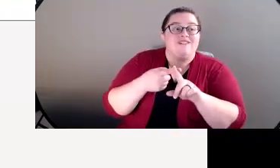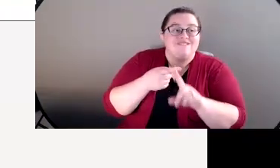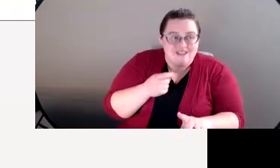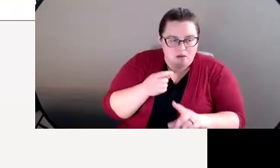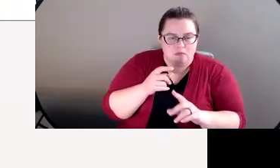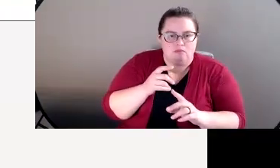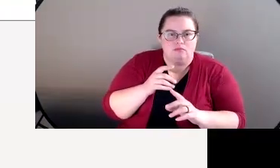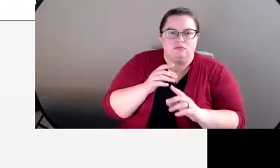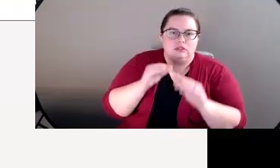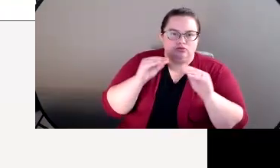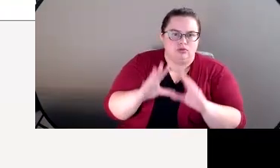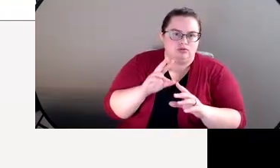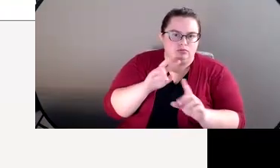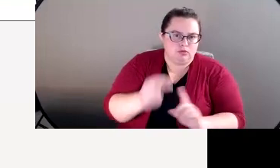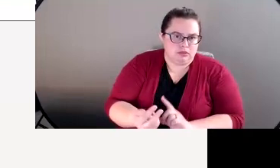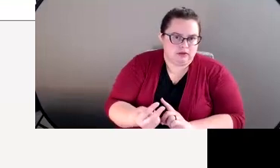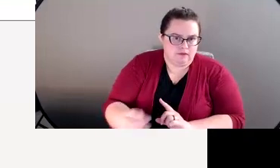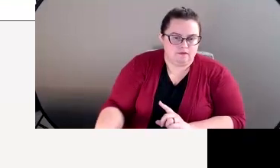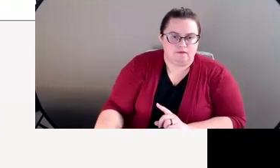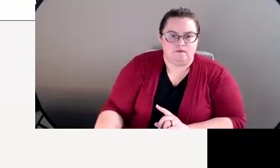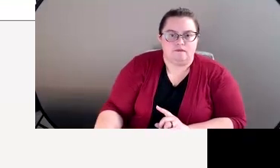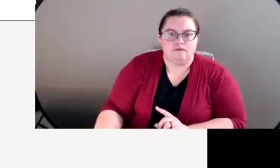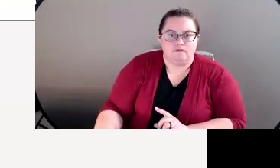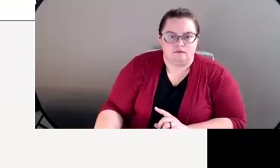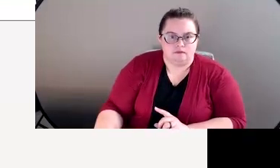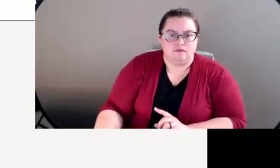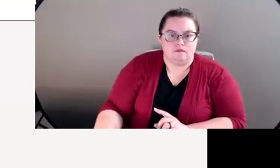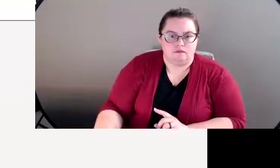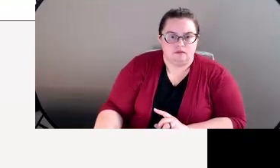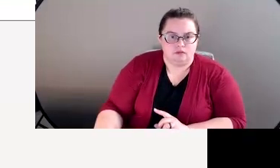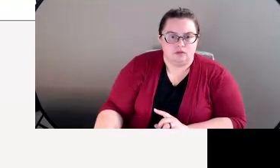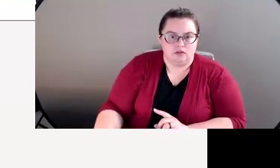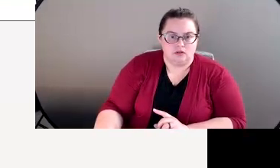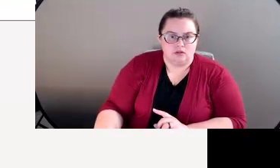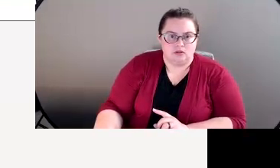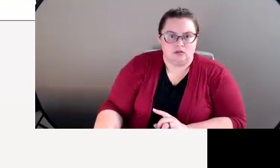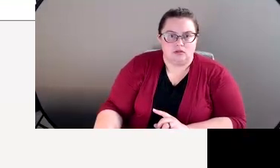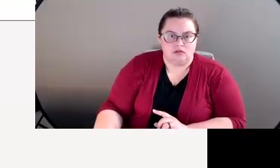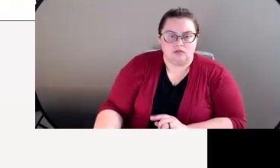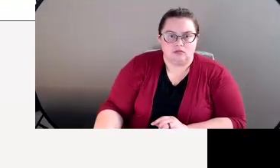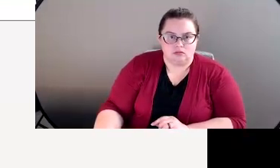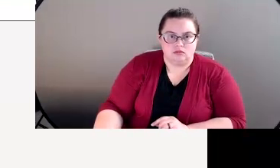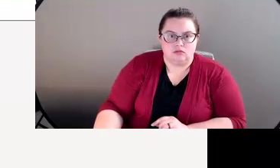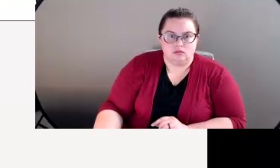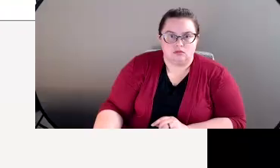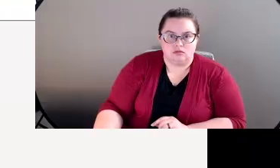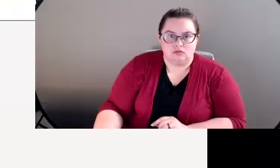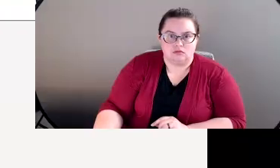When you create, you know, I would recommend you create a test assignment